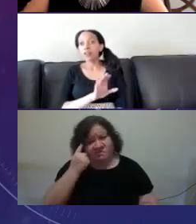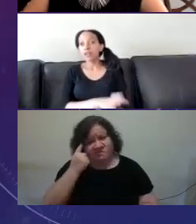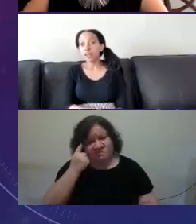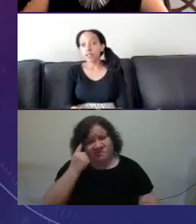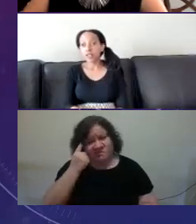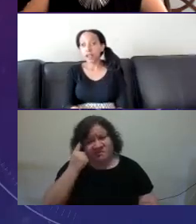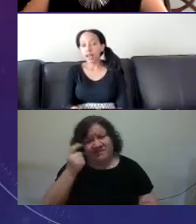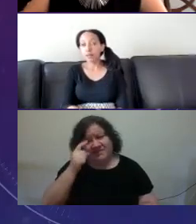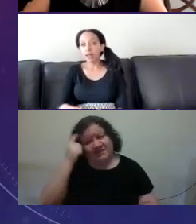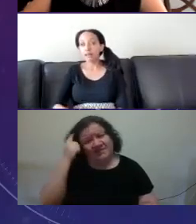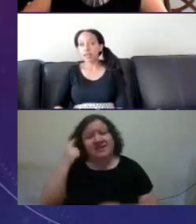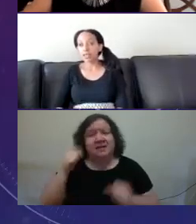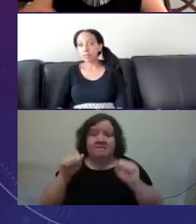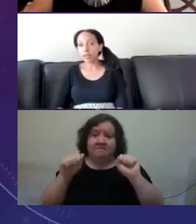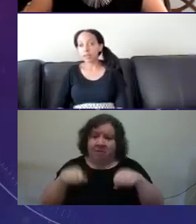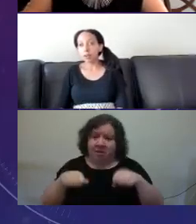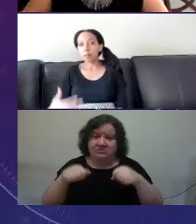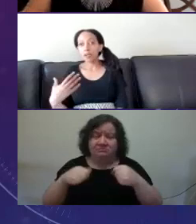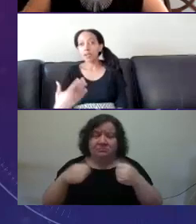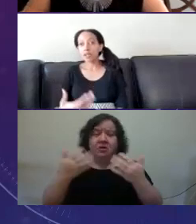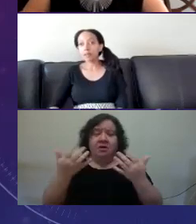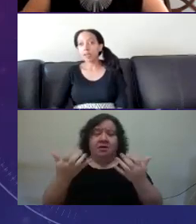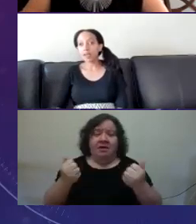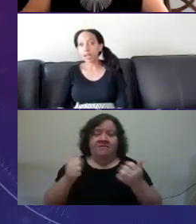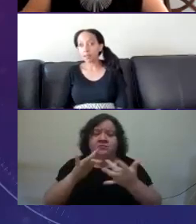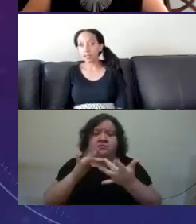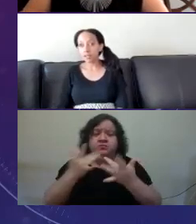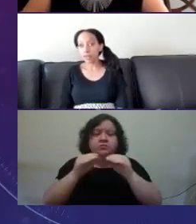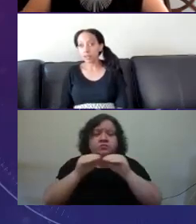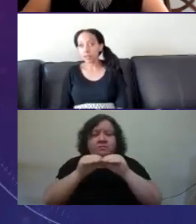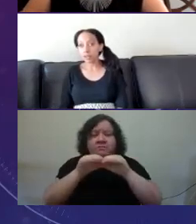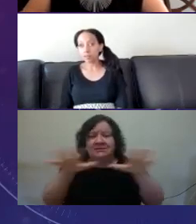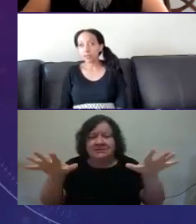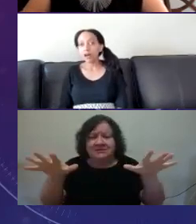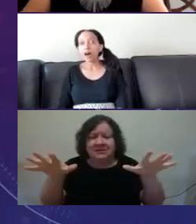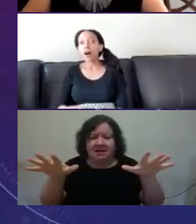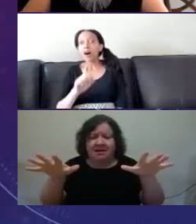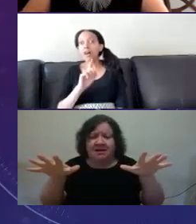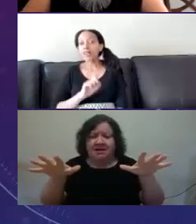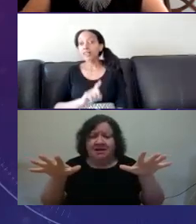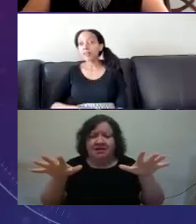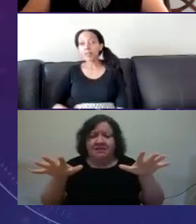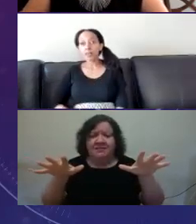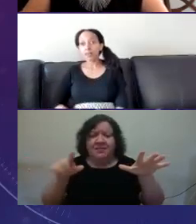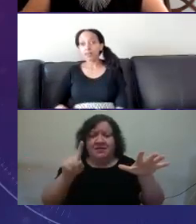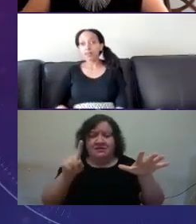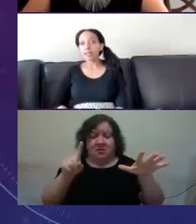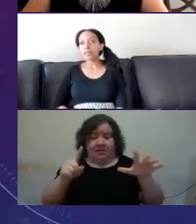Instagram and Facebook put it in the mean caption field on Twitter things are